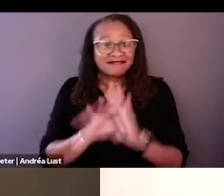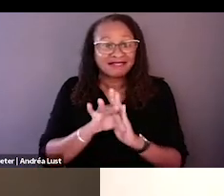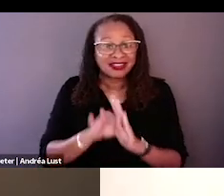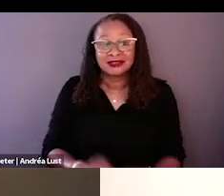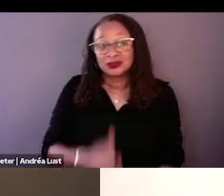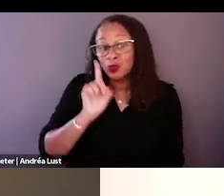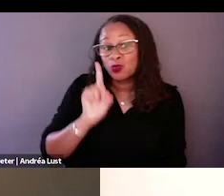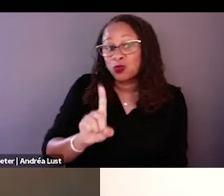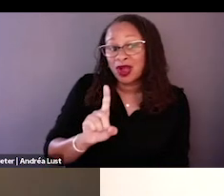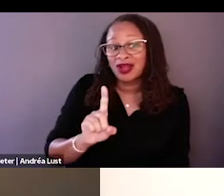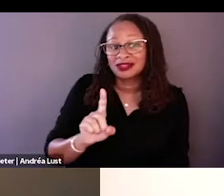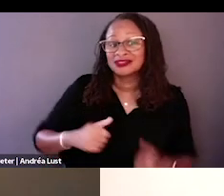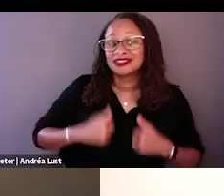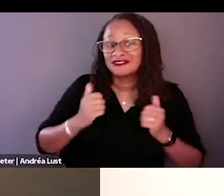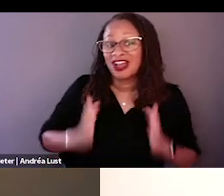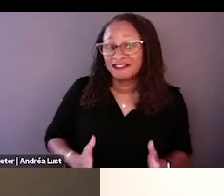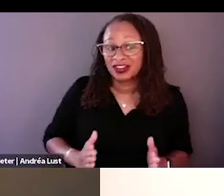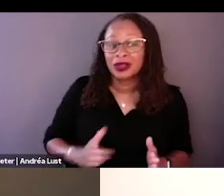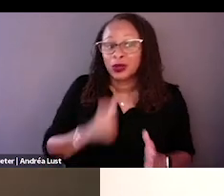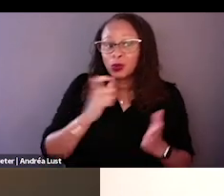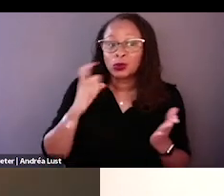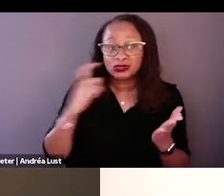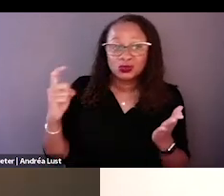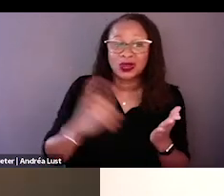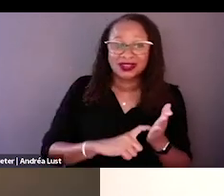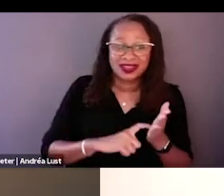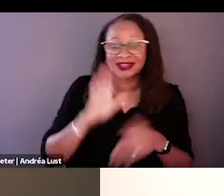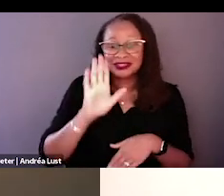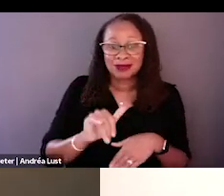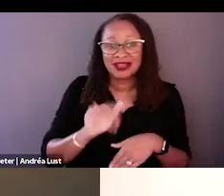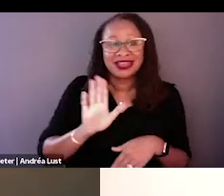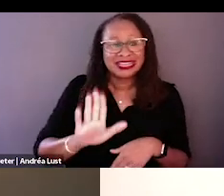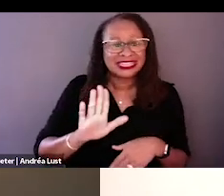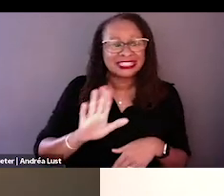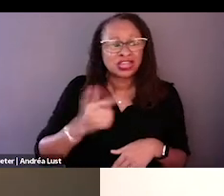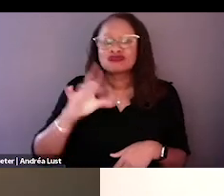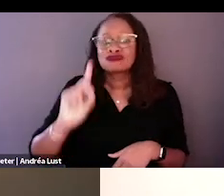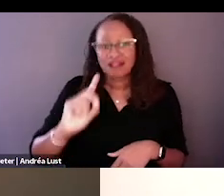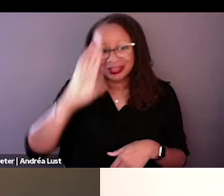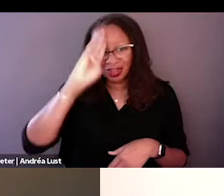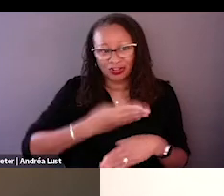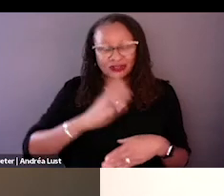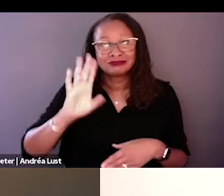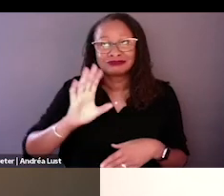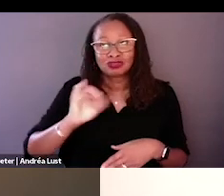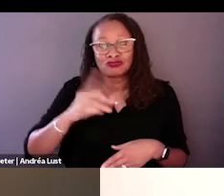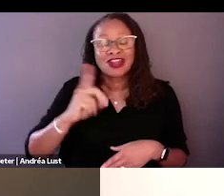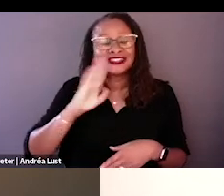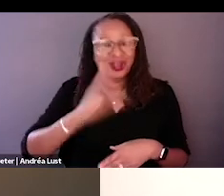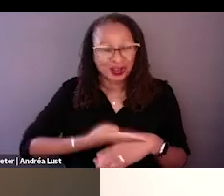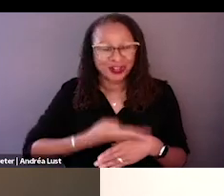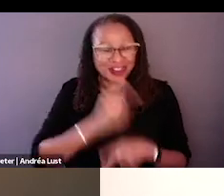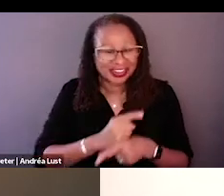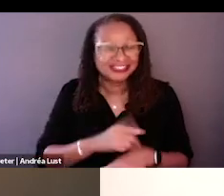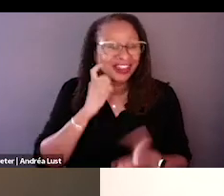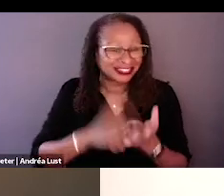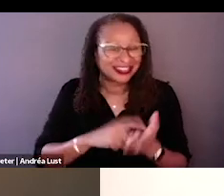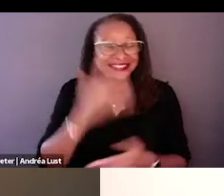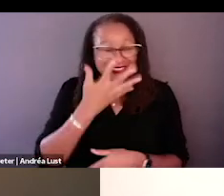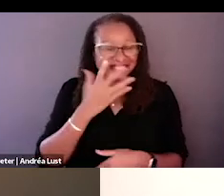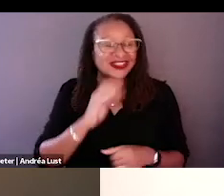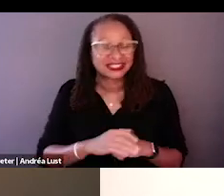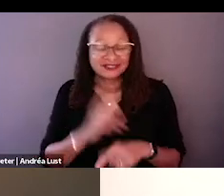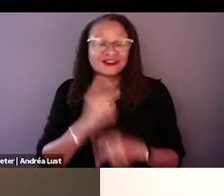That was of course fantastic that he was willing to cooperate with me on this project.